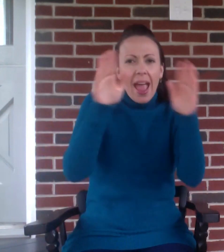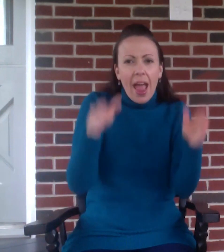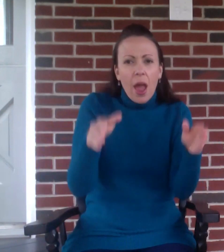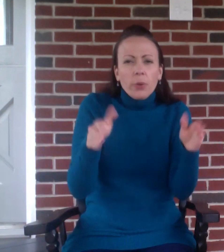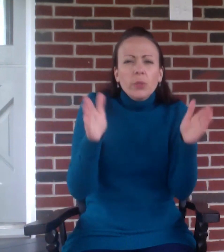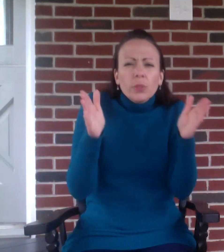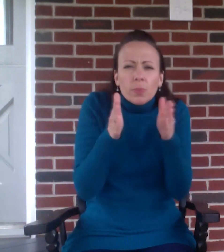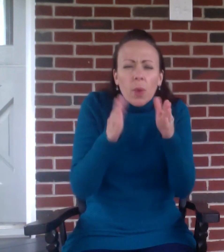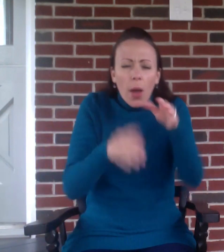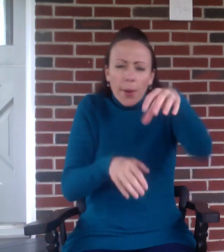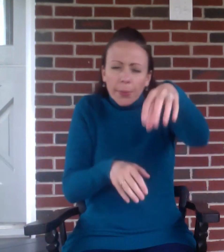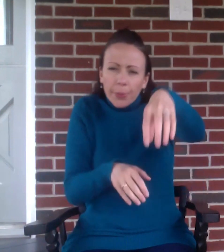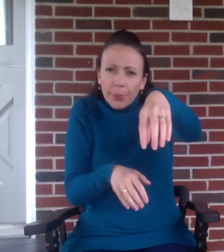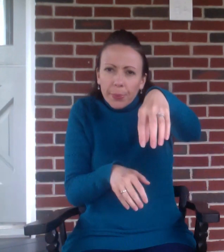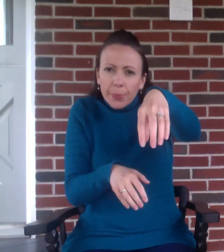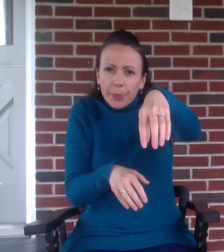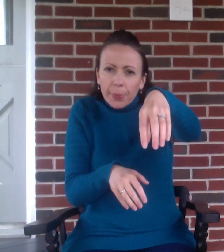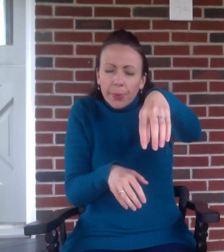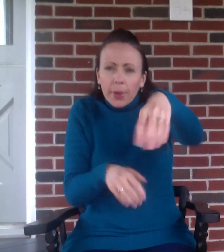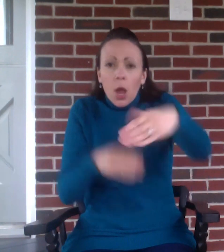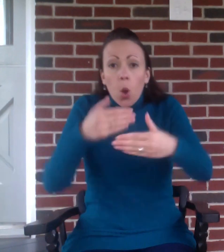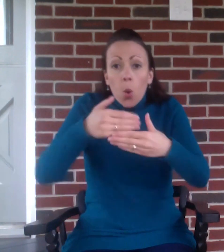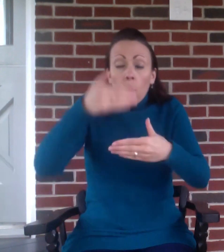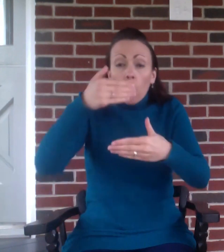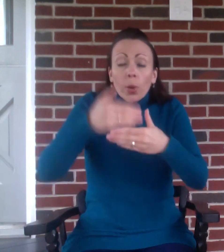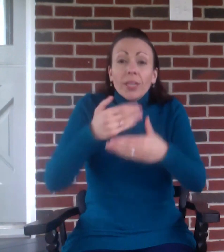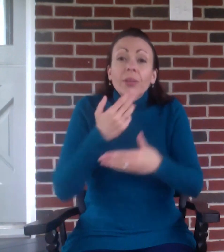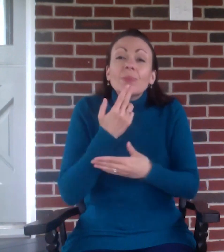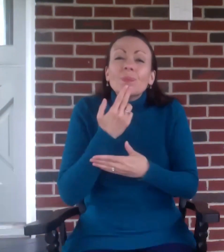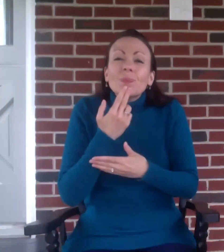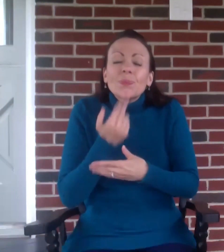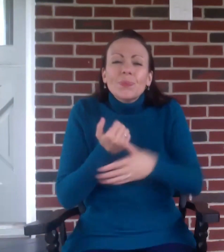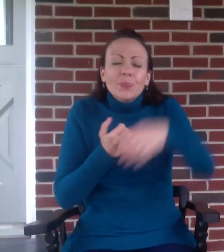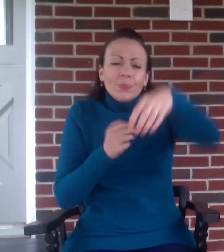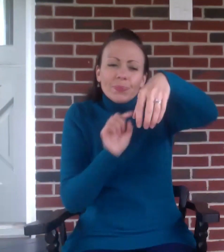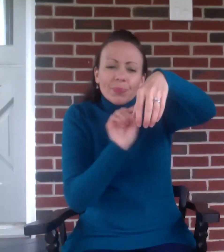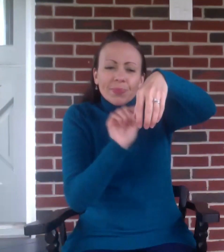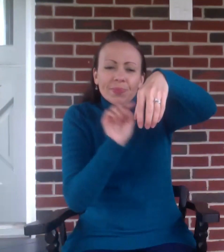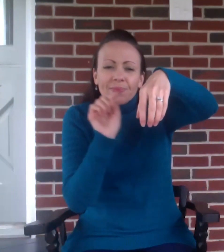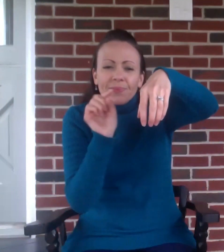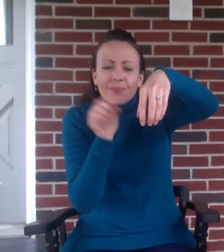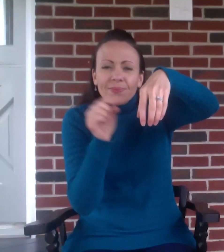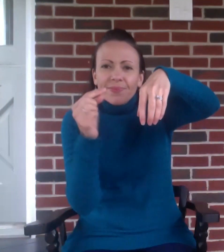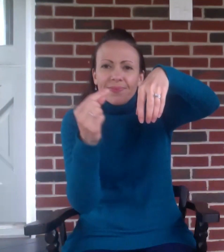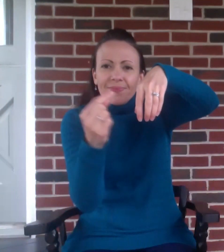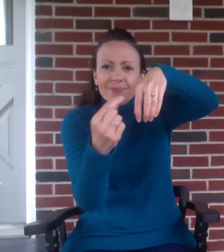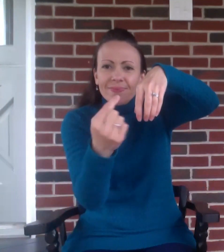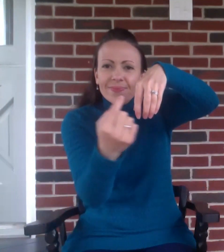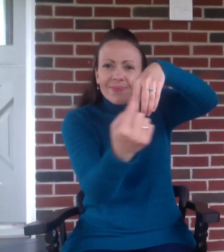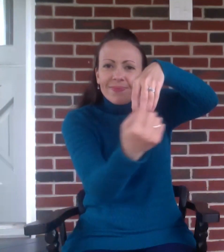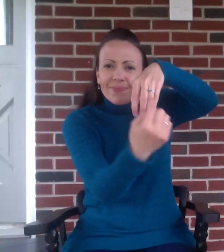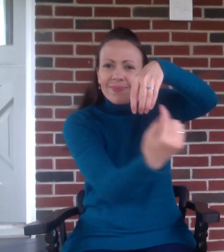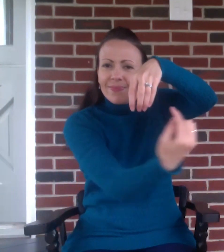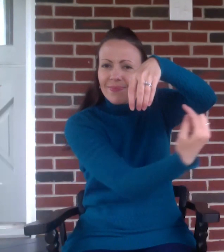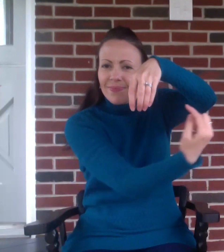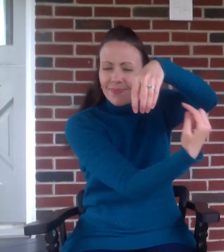that looked out on other people's garbage in bad weather.